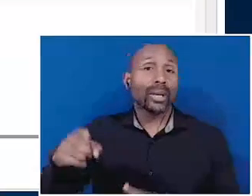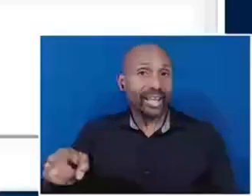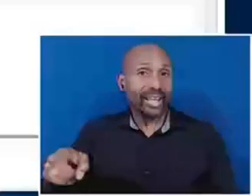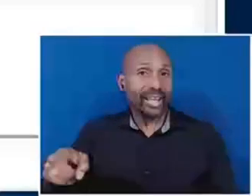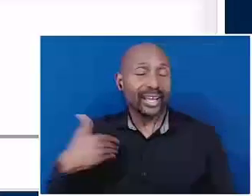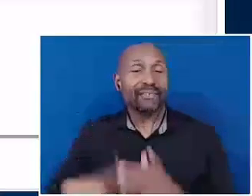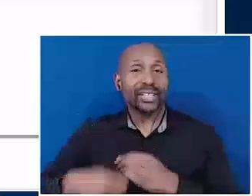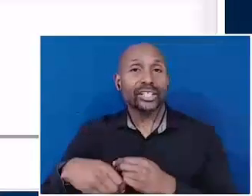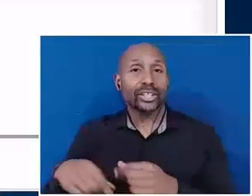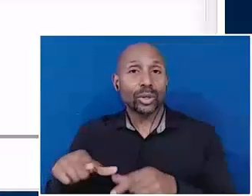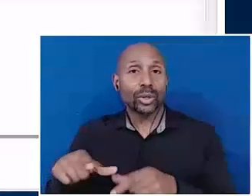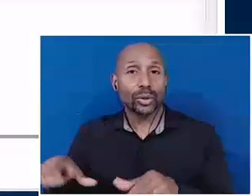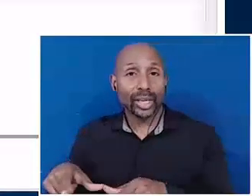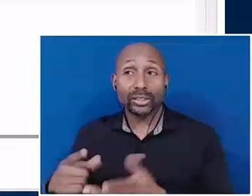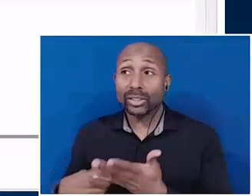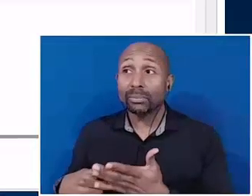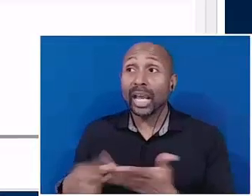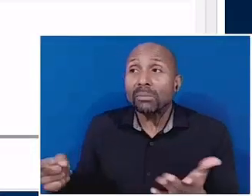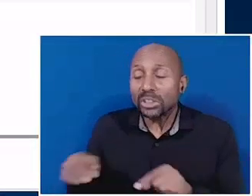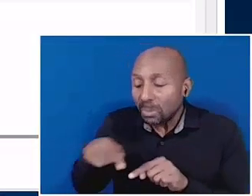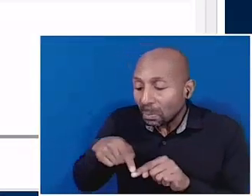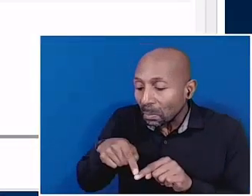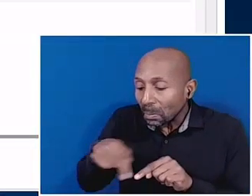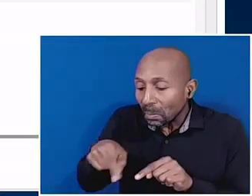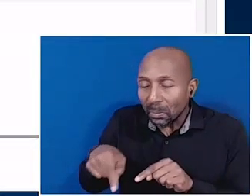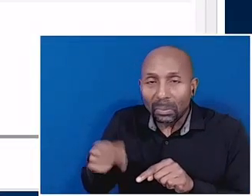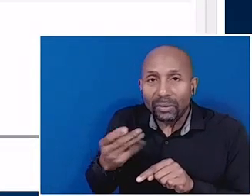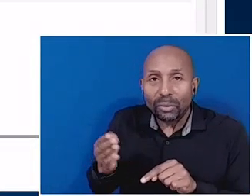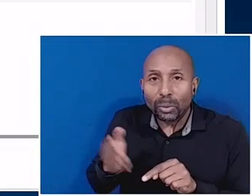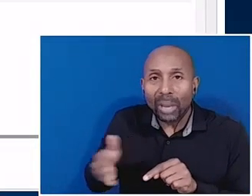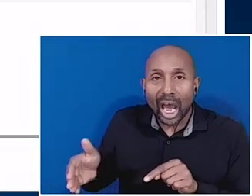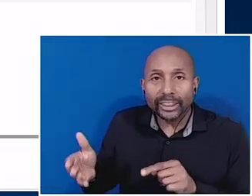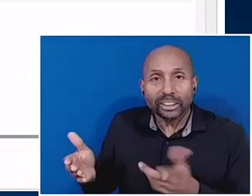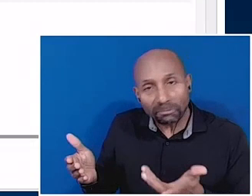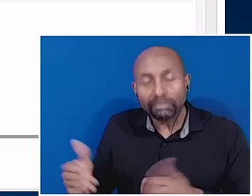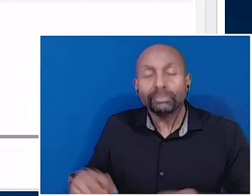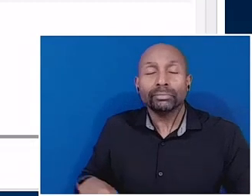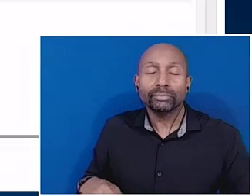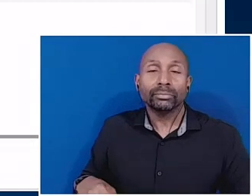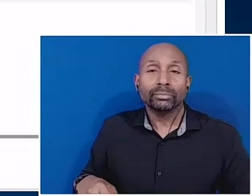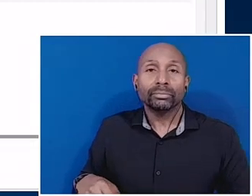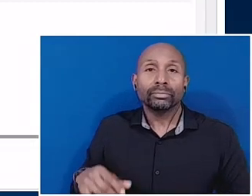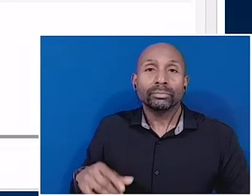blocks of an institution that are downtown versus uptown.